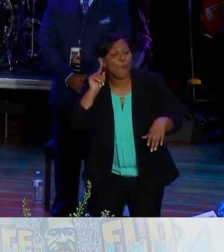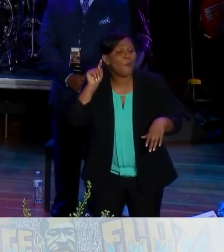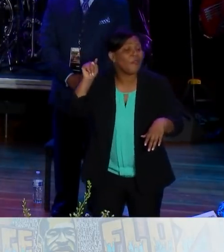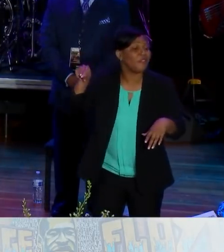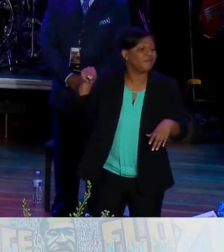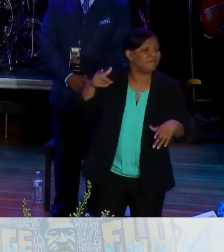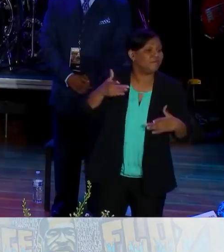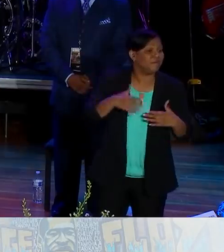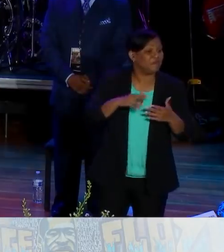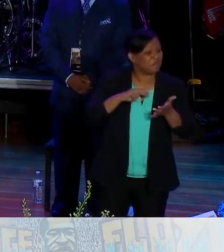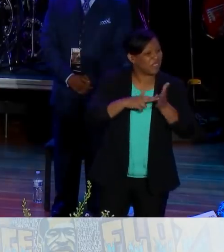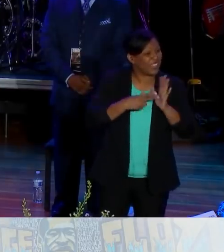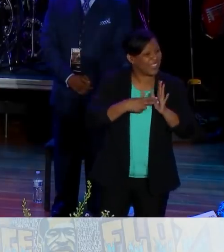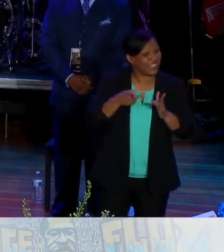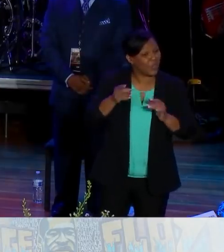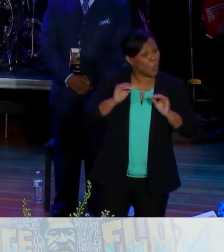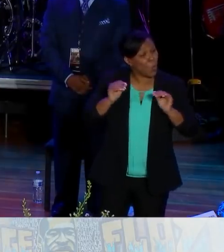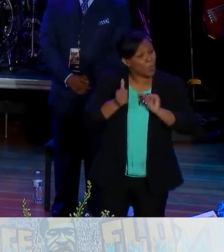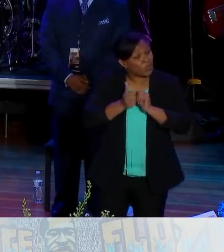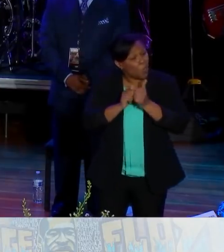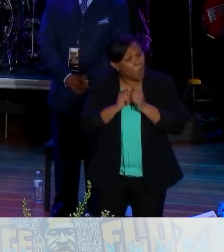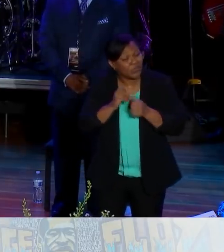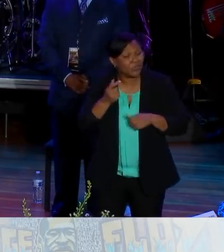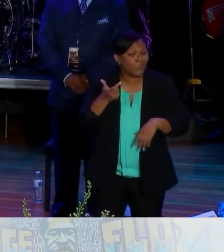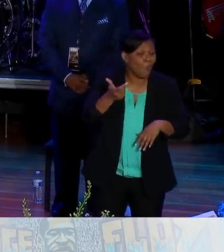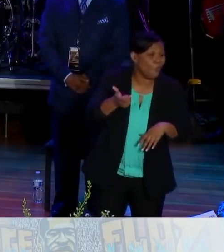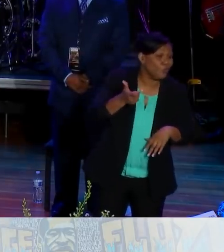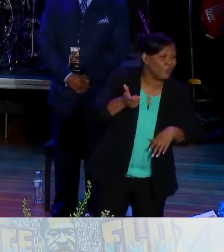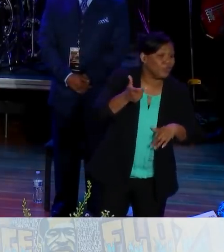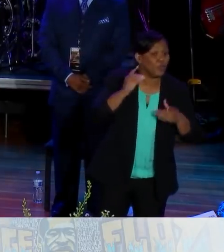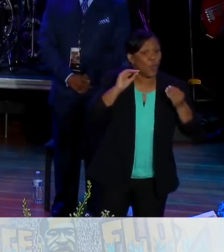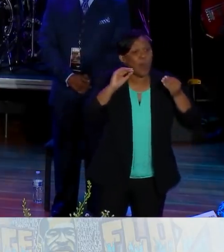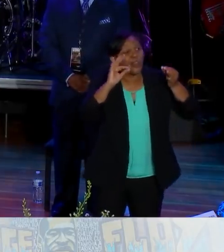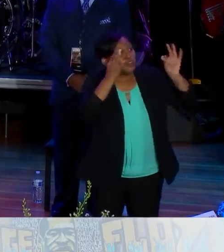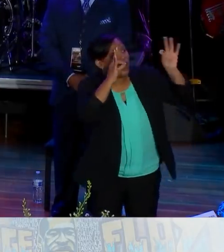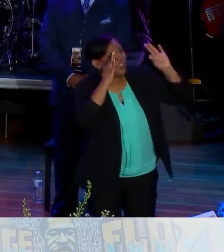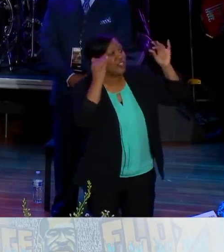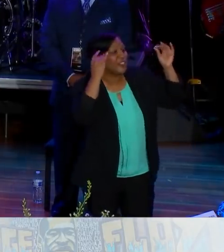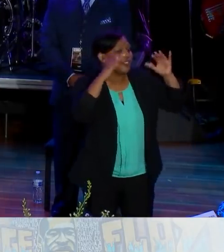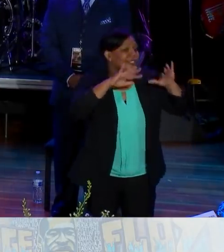COULDN'T WATCH SPORTS OR NOTHING, WE HAD TO KEEP WATCHING THAT TAPE.